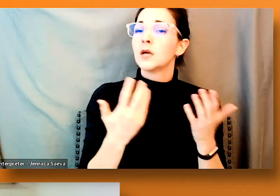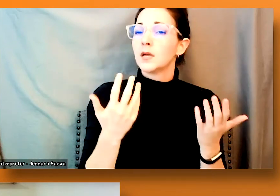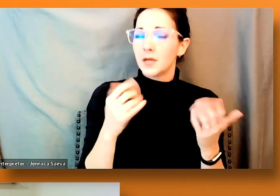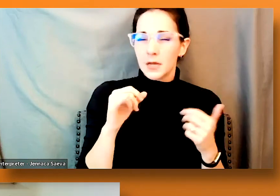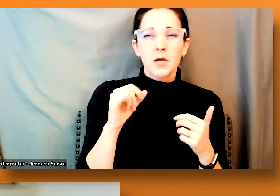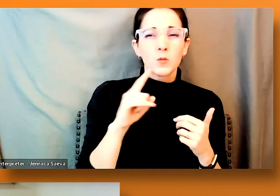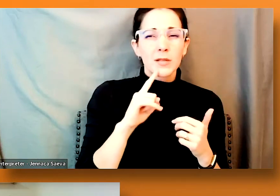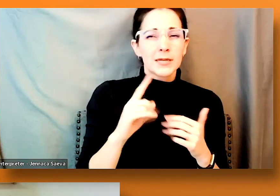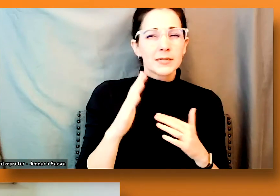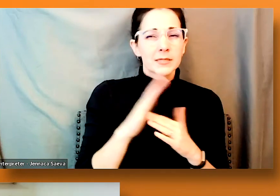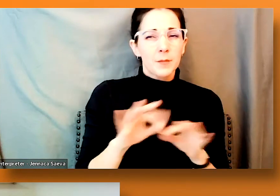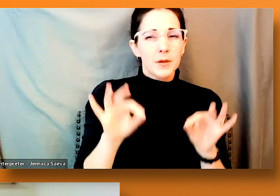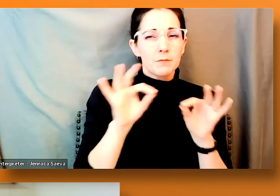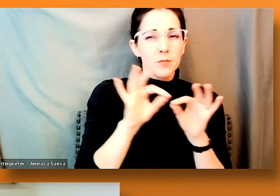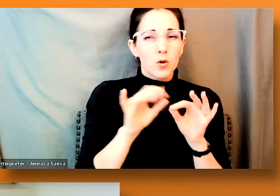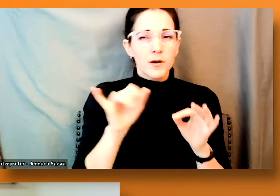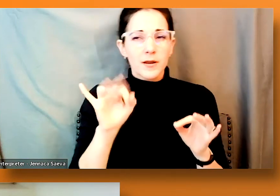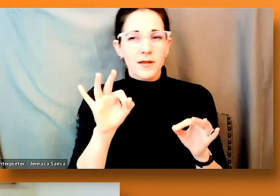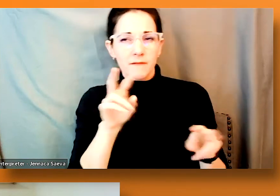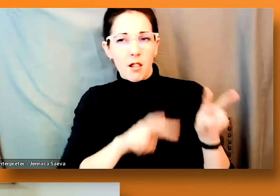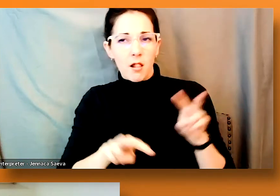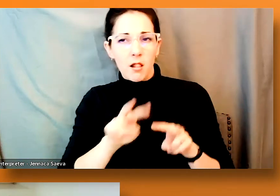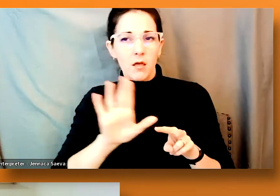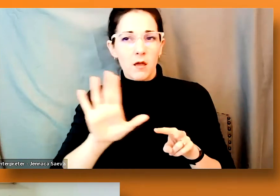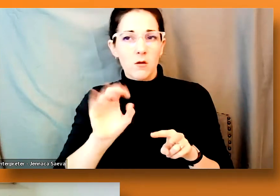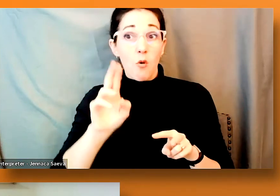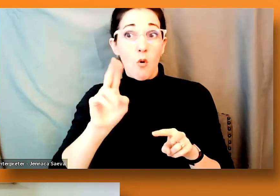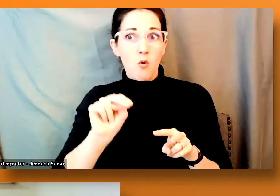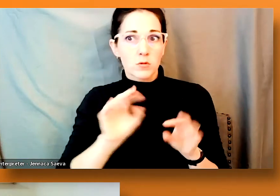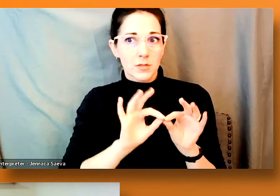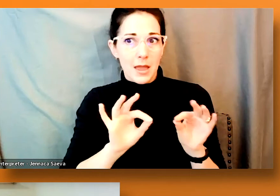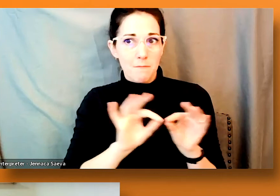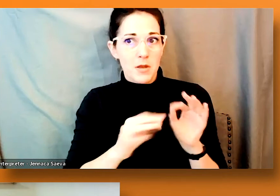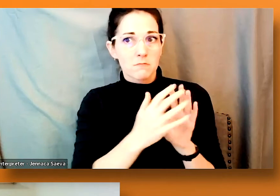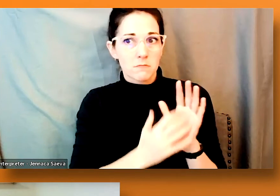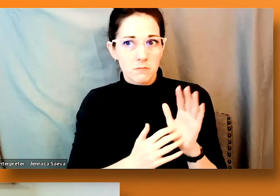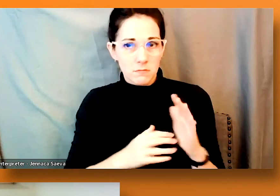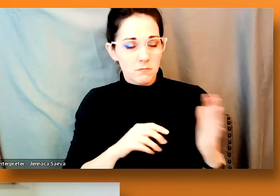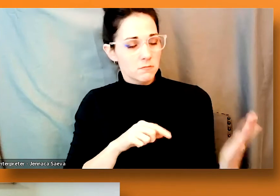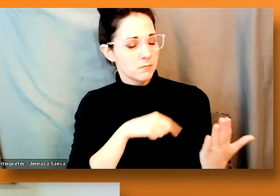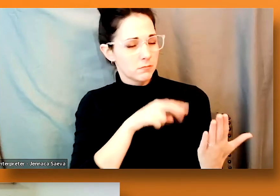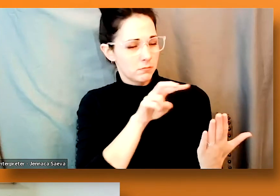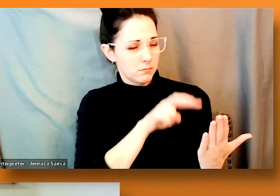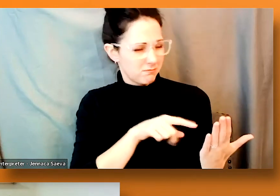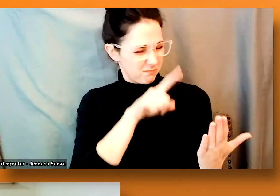that PI should know when reviewing their statements, like I said, if something looks odd